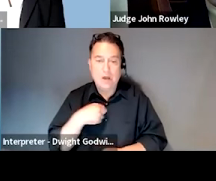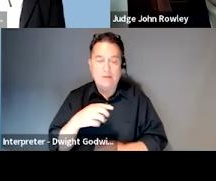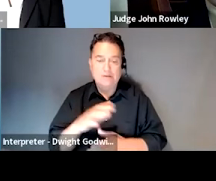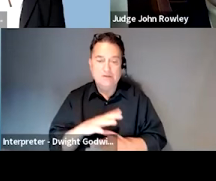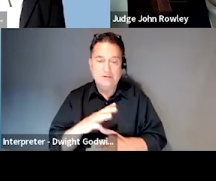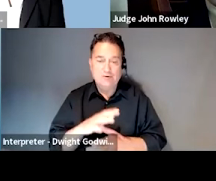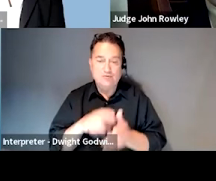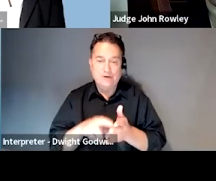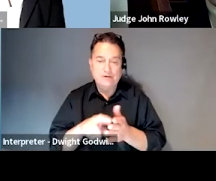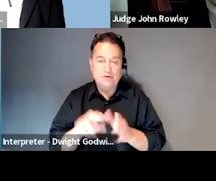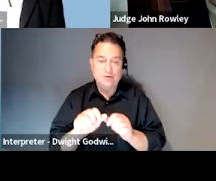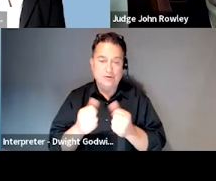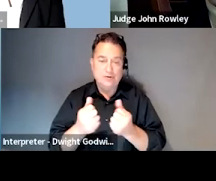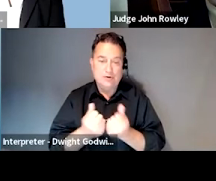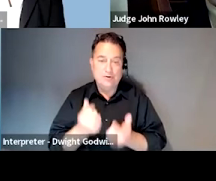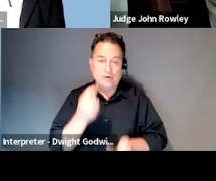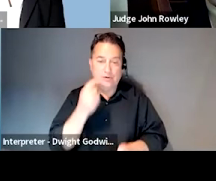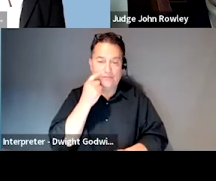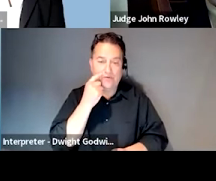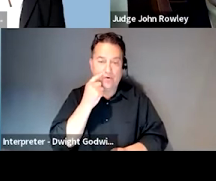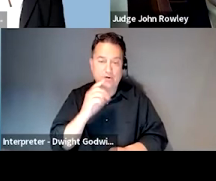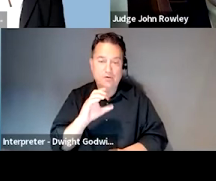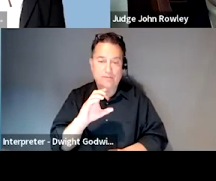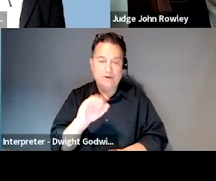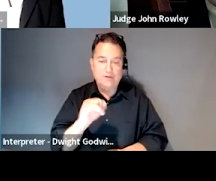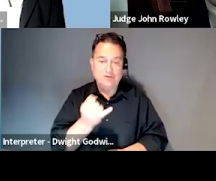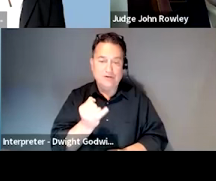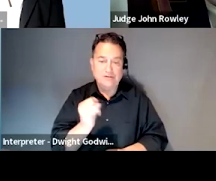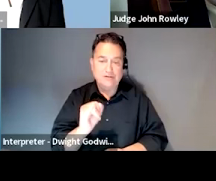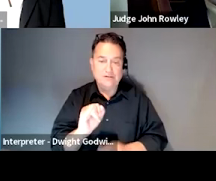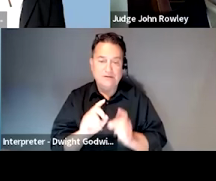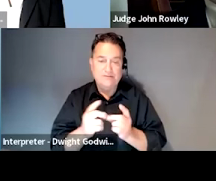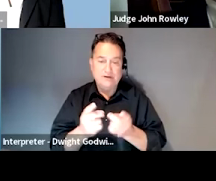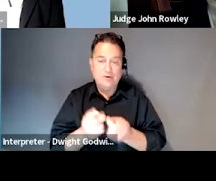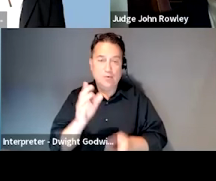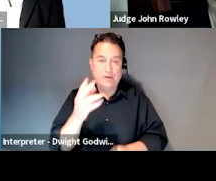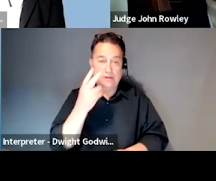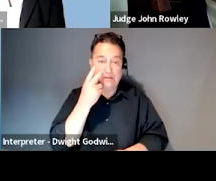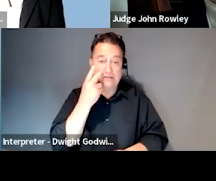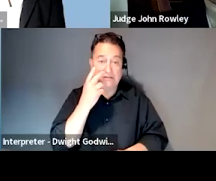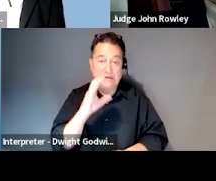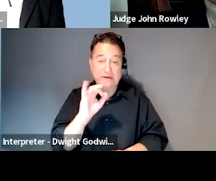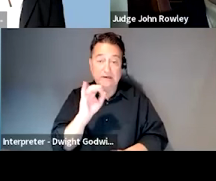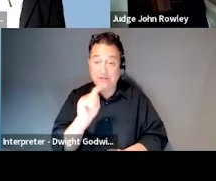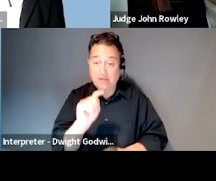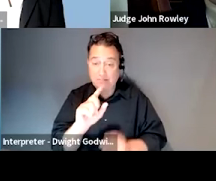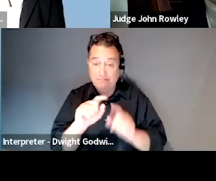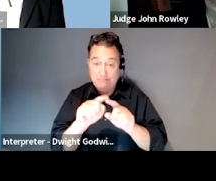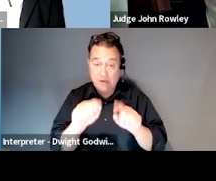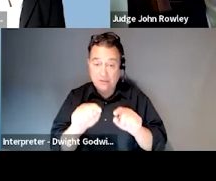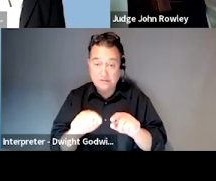and Policy Research Associates. You'll see a chat box at the bottom right hand side of your screen.